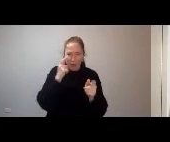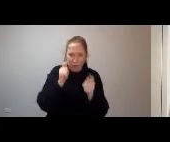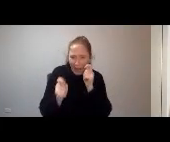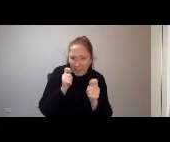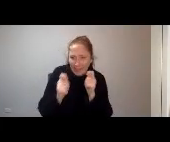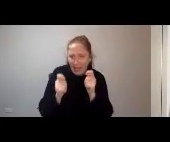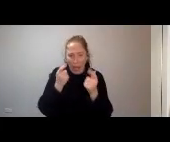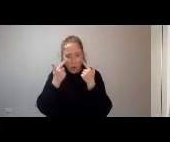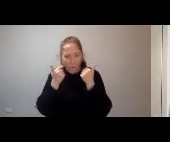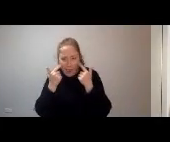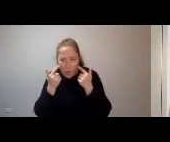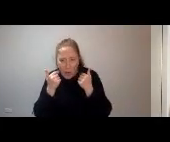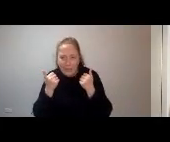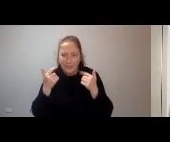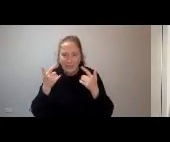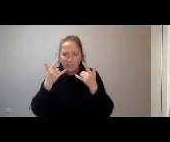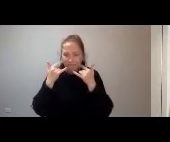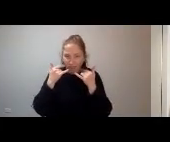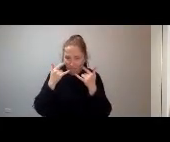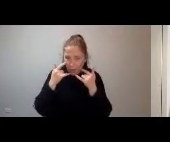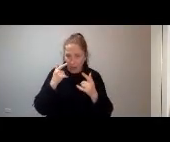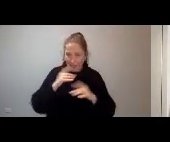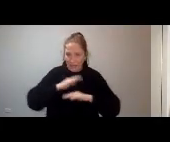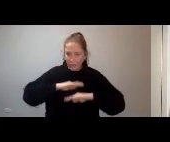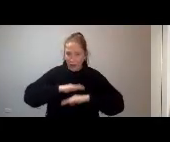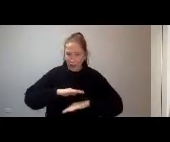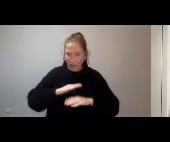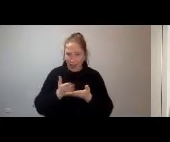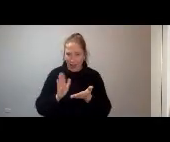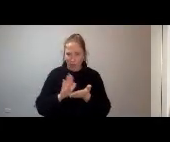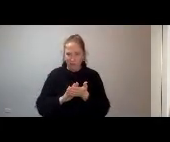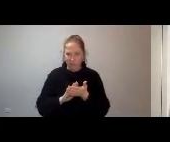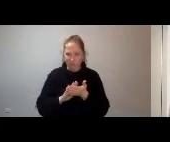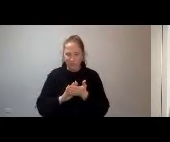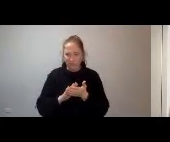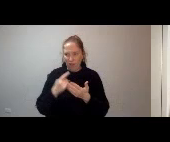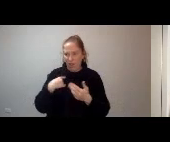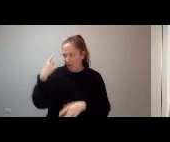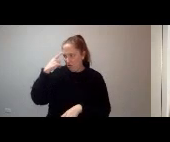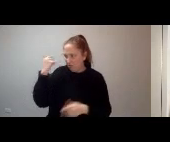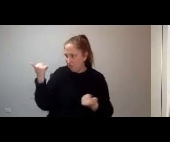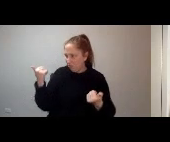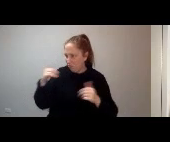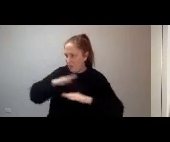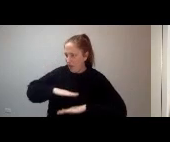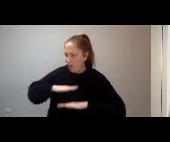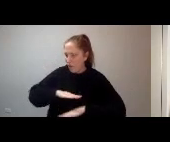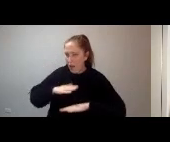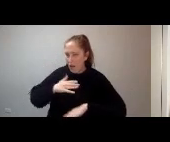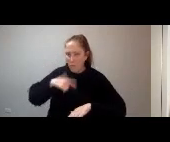because most people are satisfied for most of the time, irrespective of the sort of circumstances in which they live